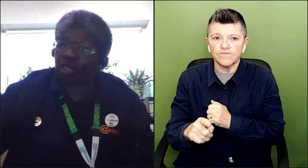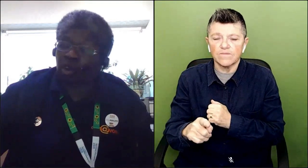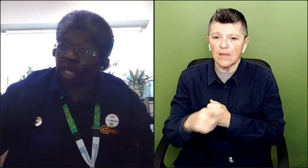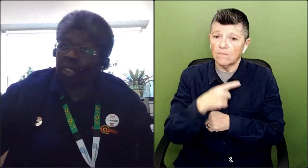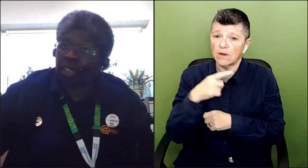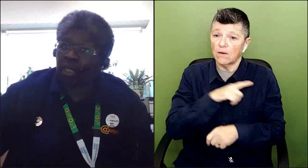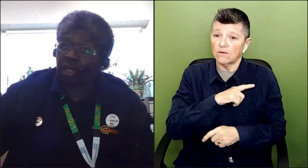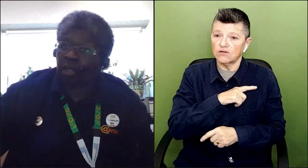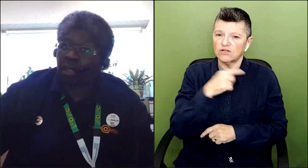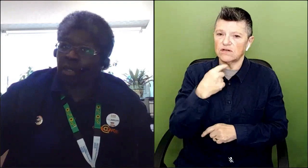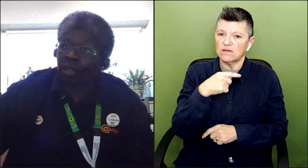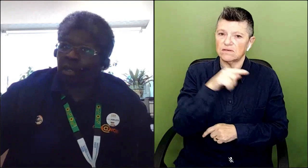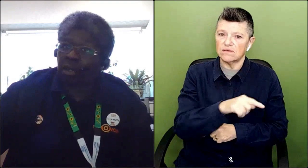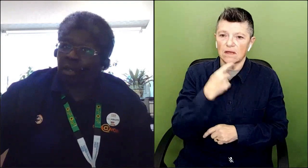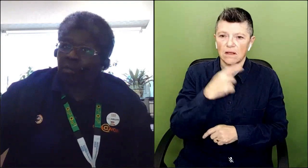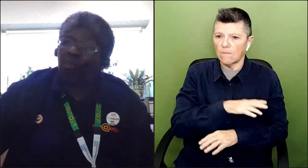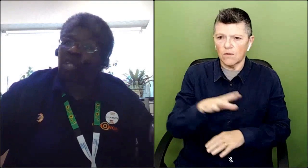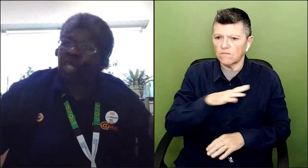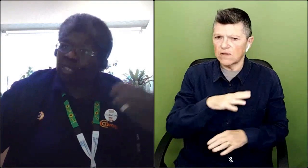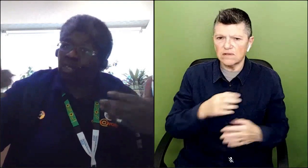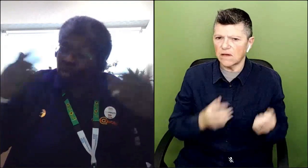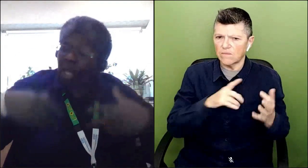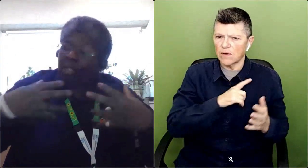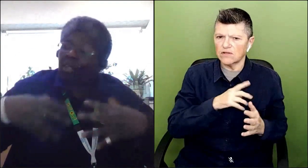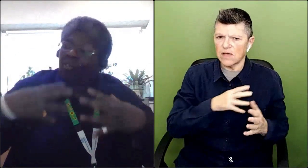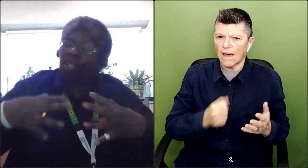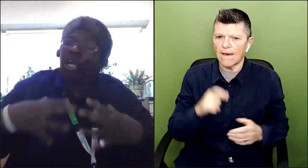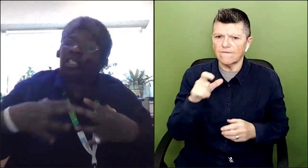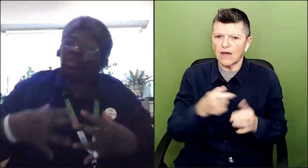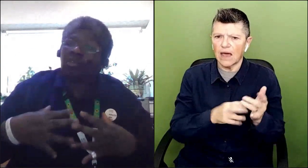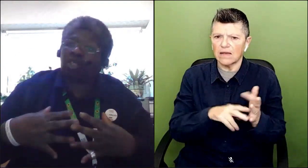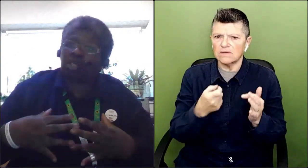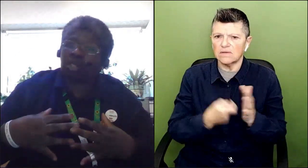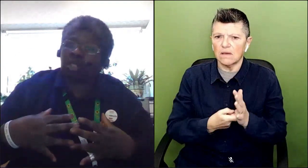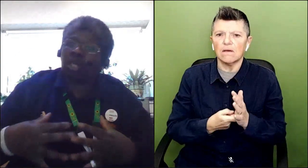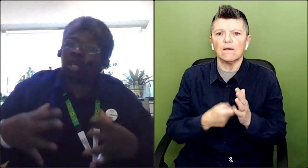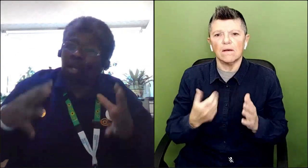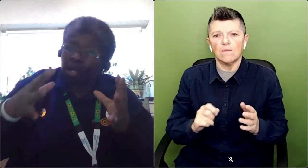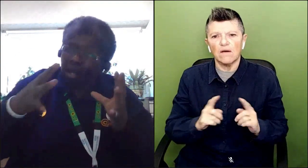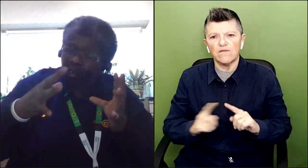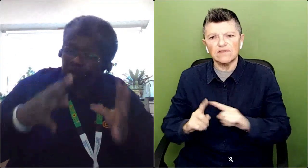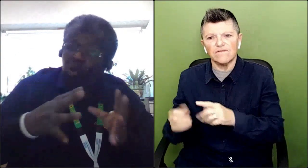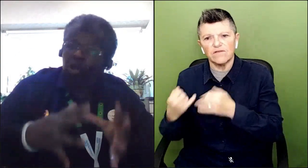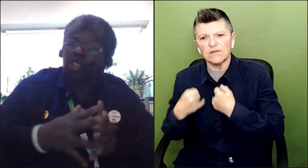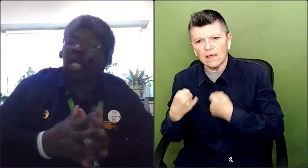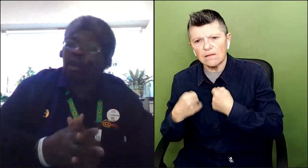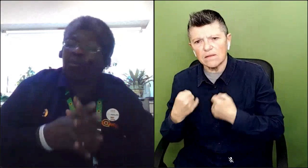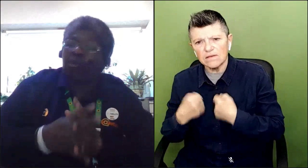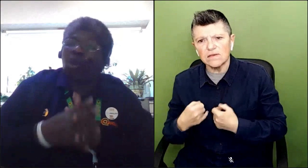because I've got cancer, but for lesser, different kinds of illnesses, if you want to help your